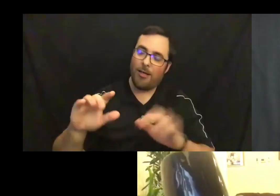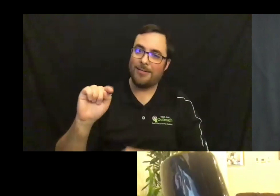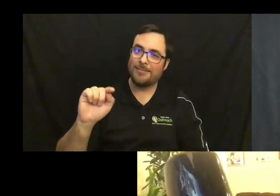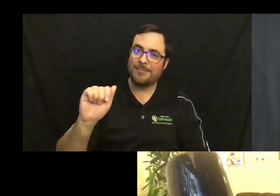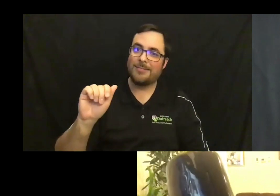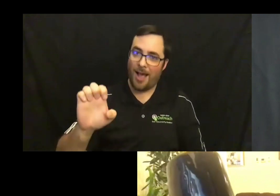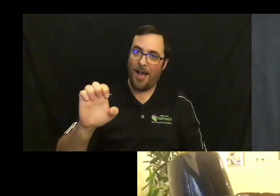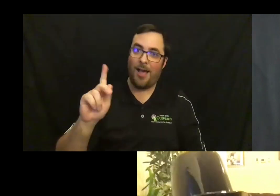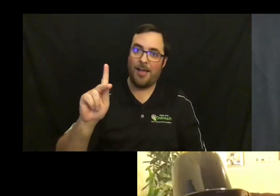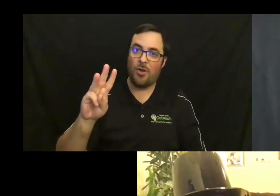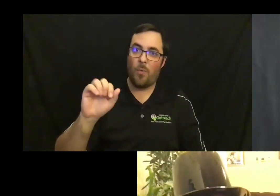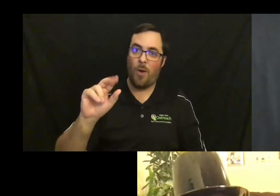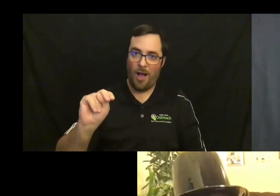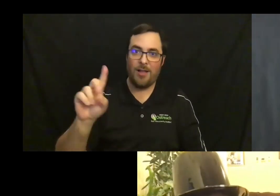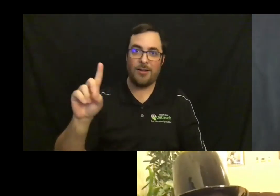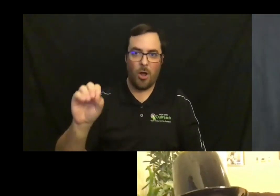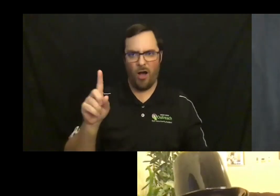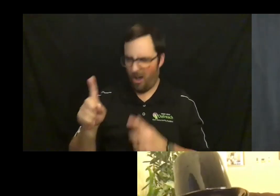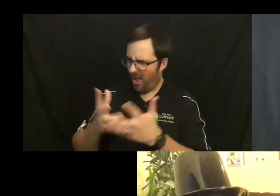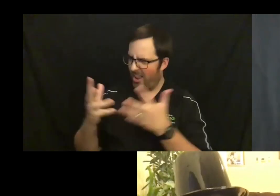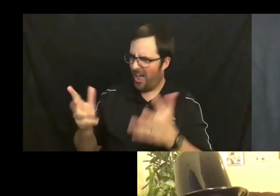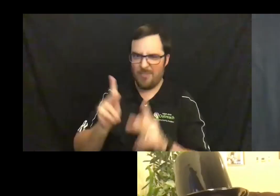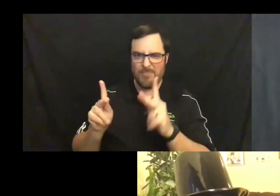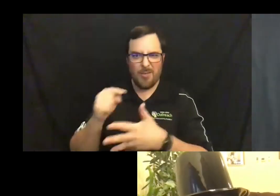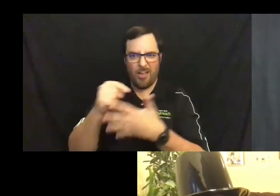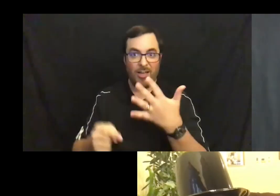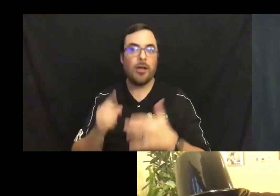Jen: We have a lot of you who do taekwondo. What color belt do you have?